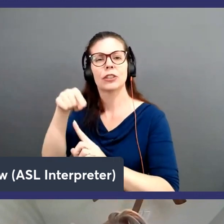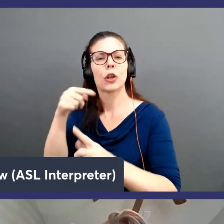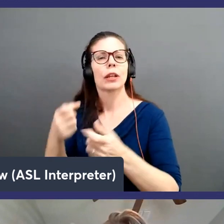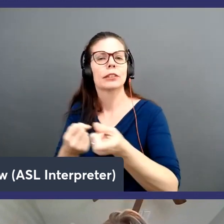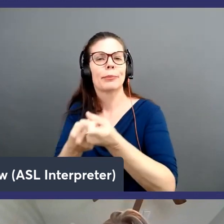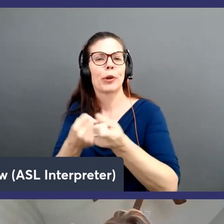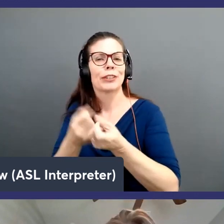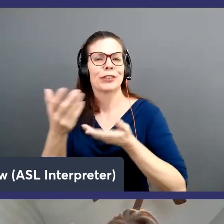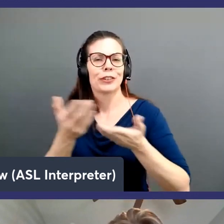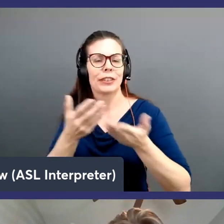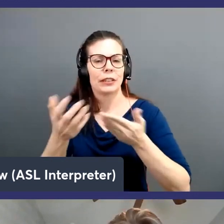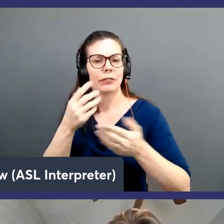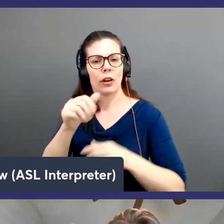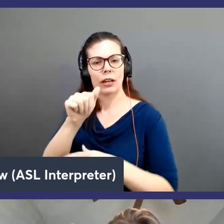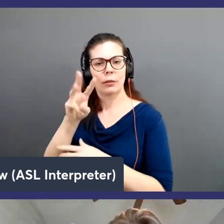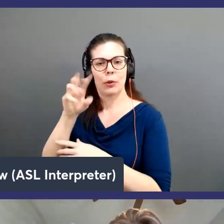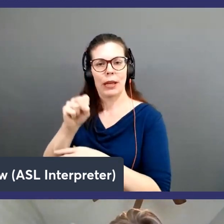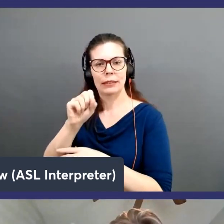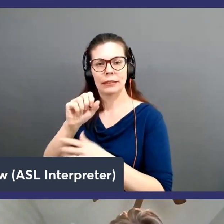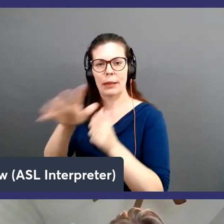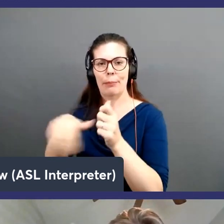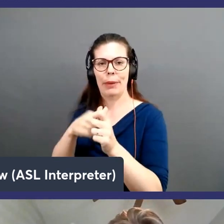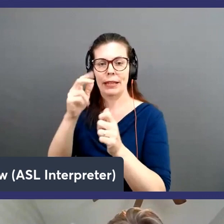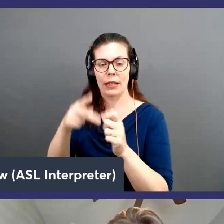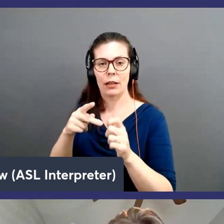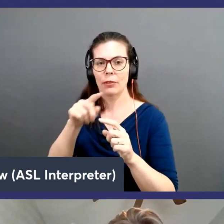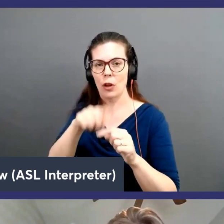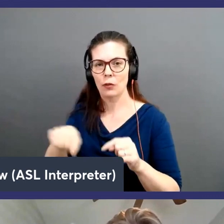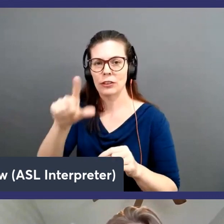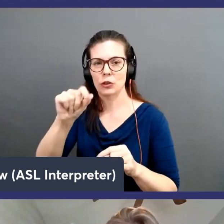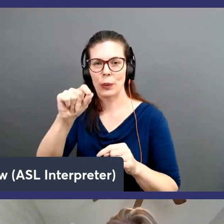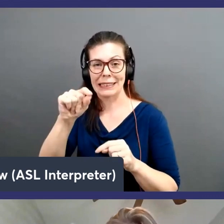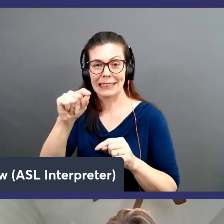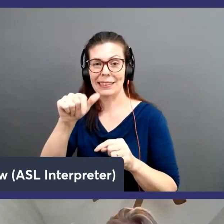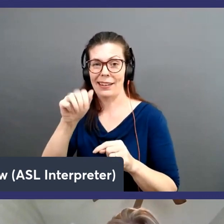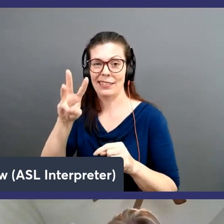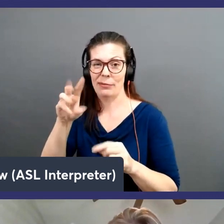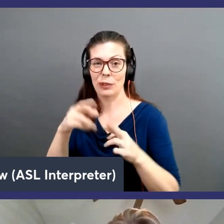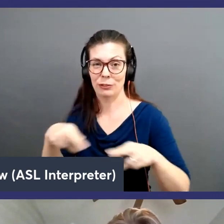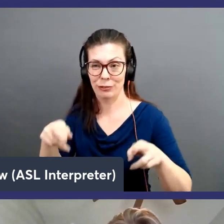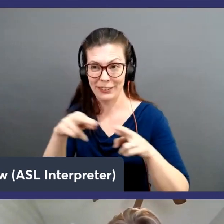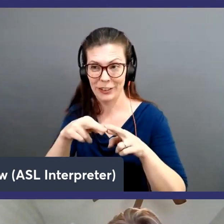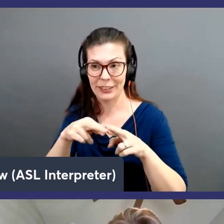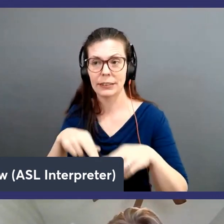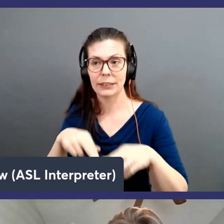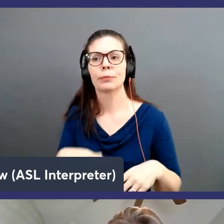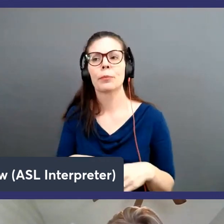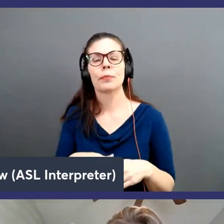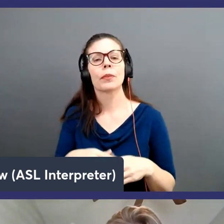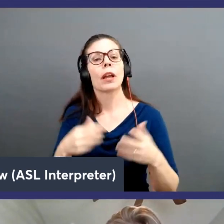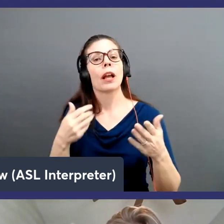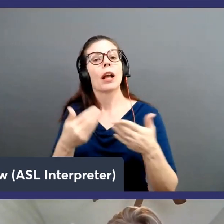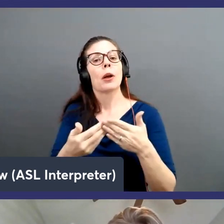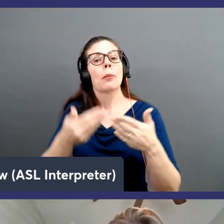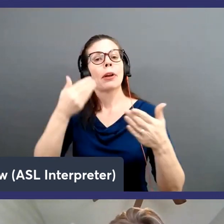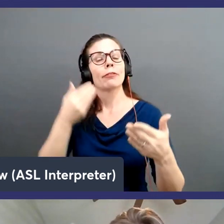in AWS Backup across 20 AWS regions. Before I talk about this launch,